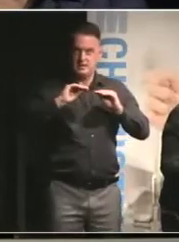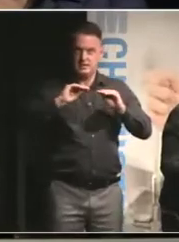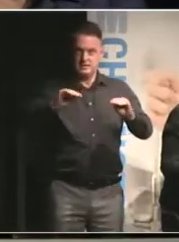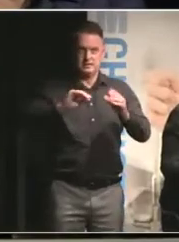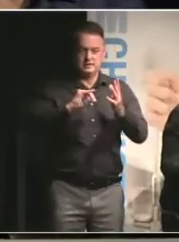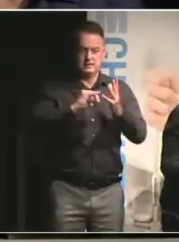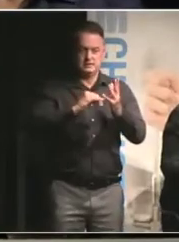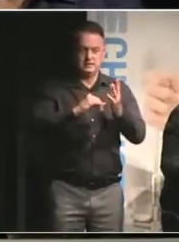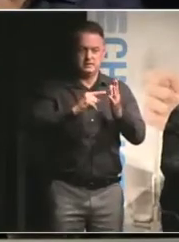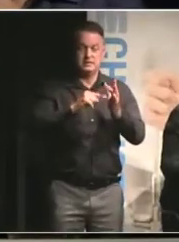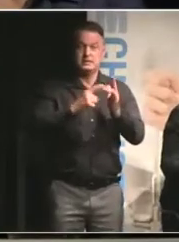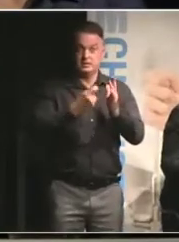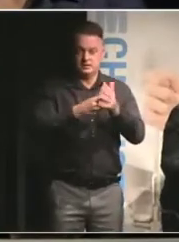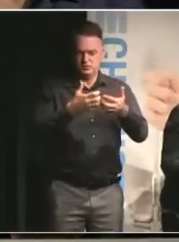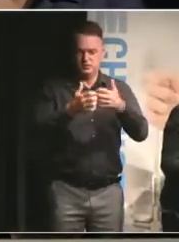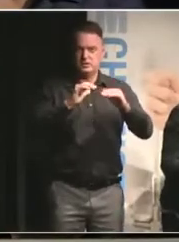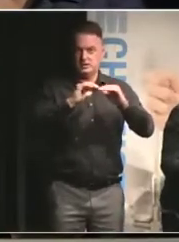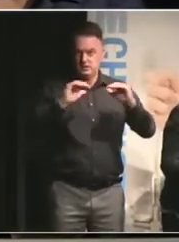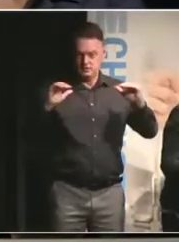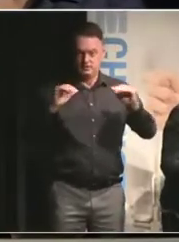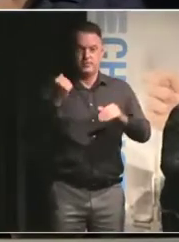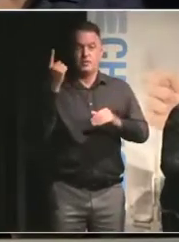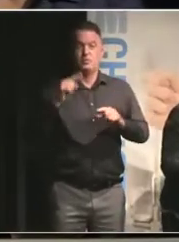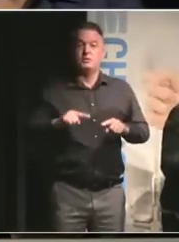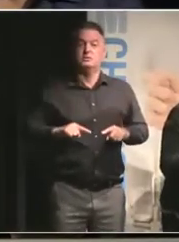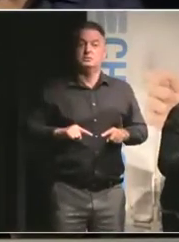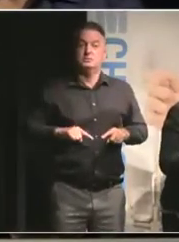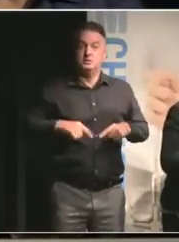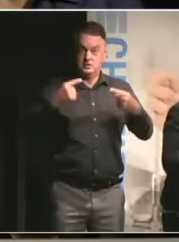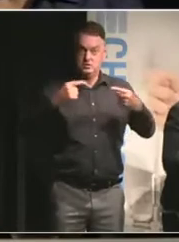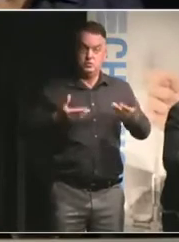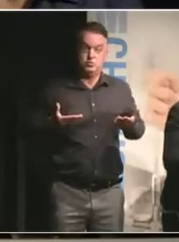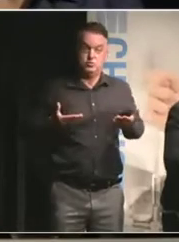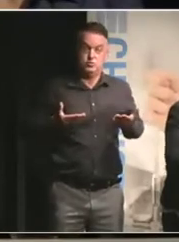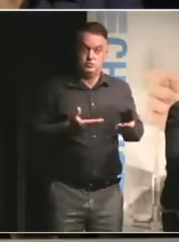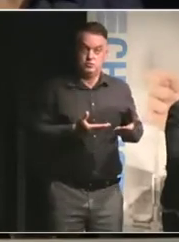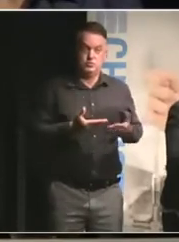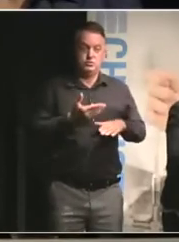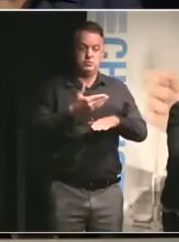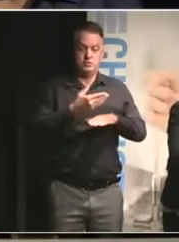at the university level, one of the challenges in introducing some of the environmental impact